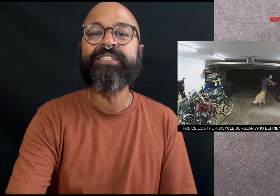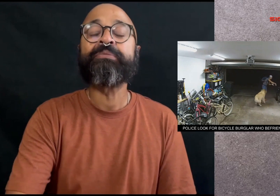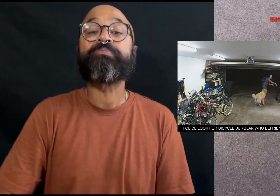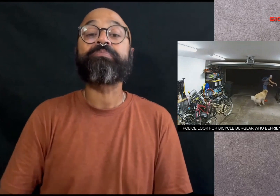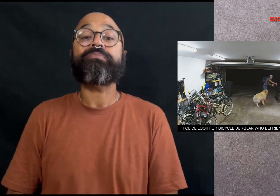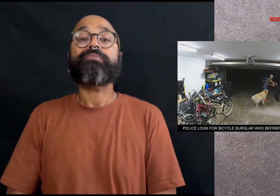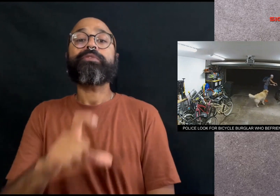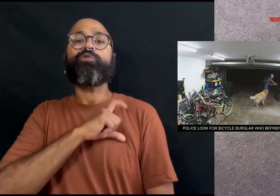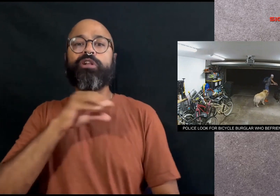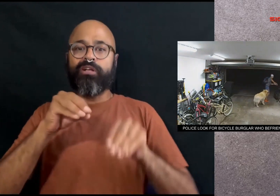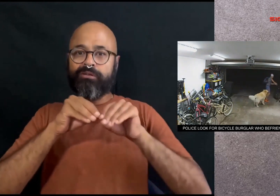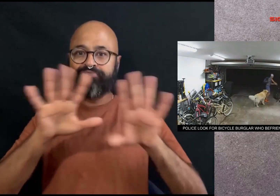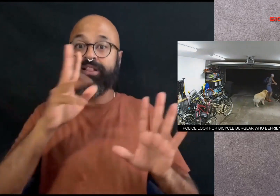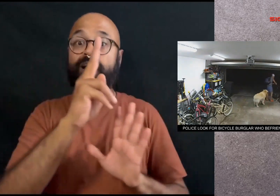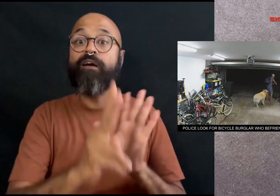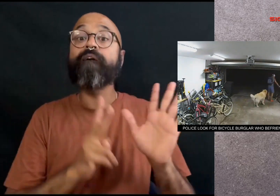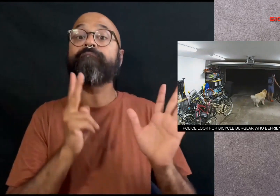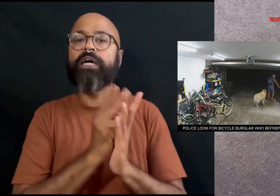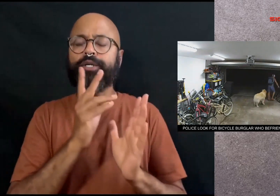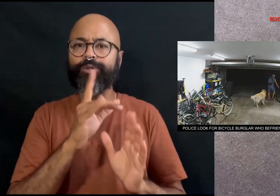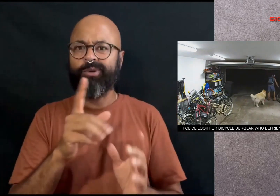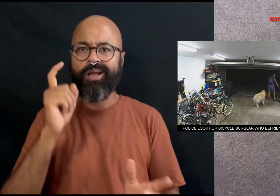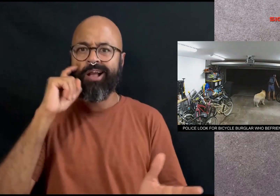Police release the video to help them identify the suspect.